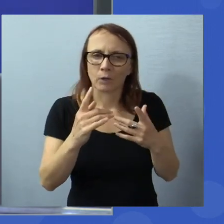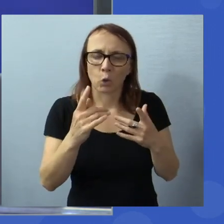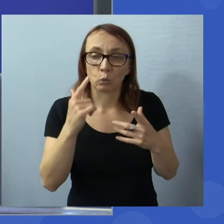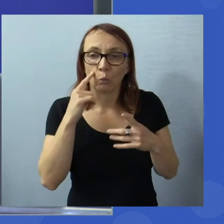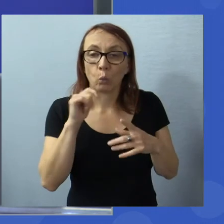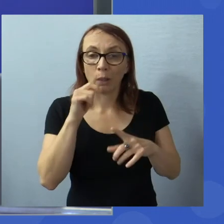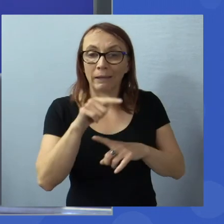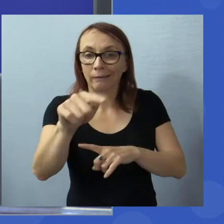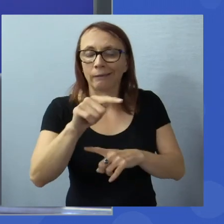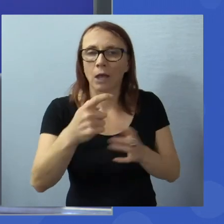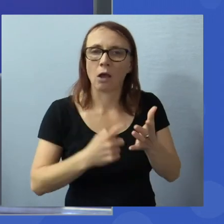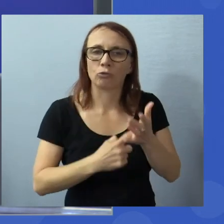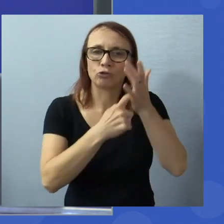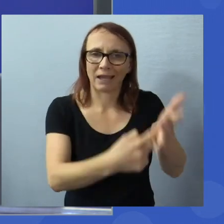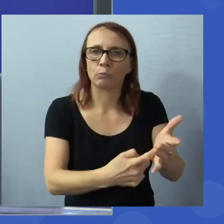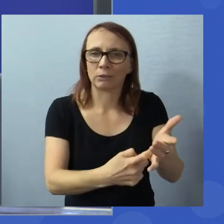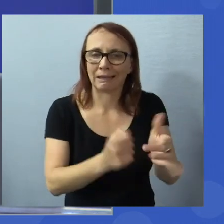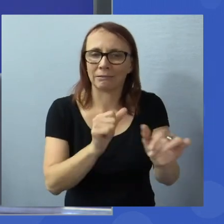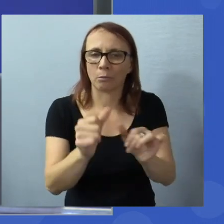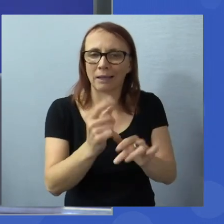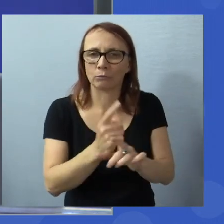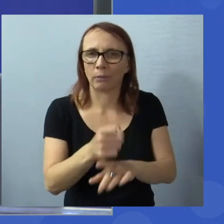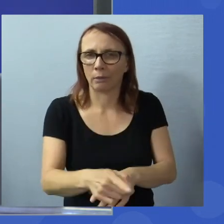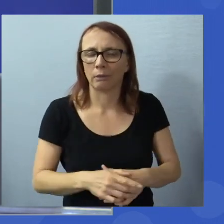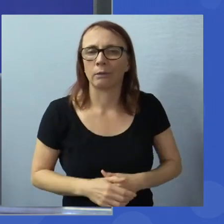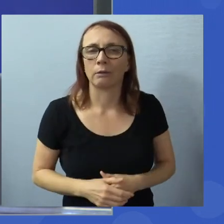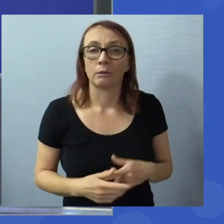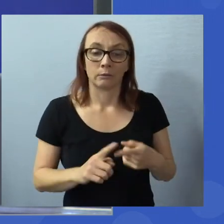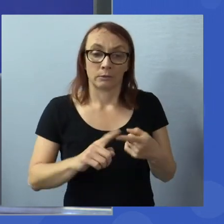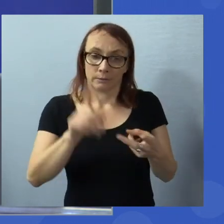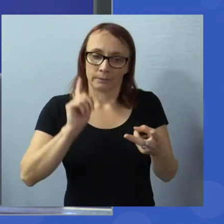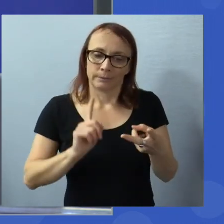quite useful to come back to and the other thing which is just a big theme